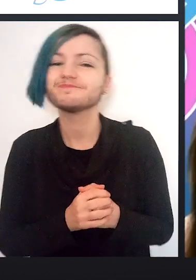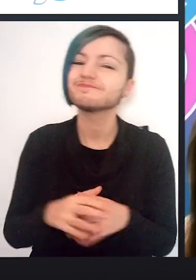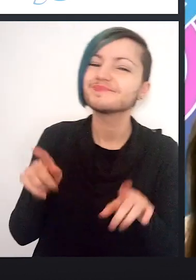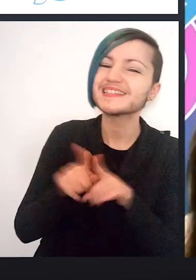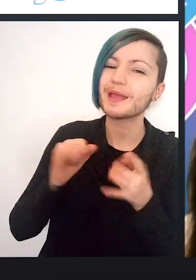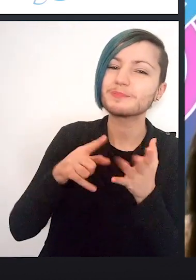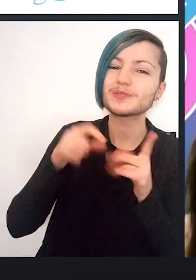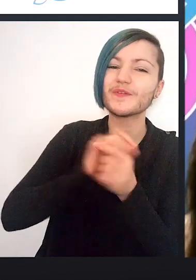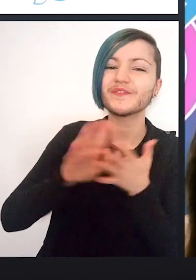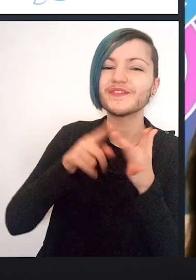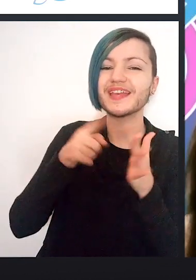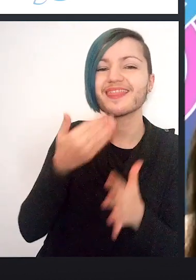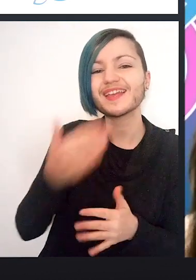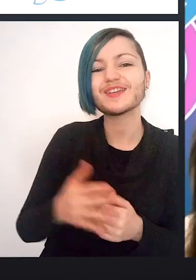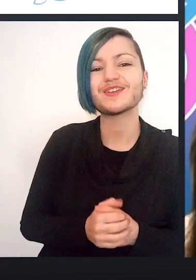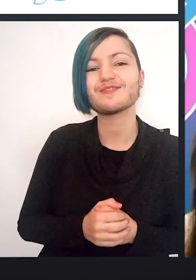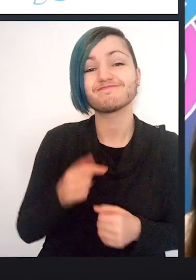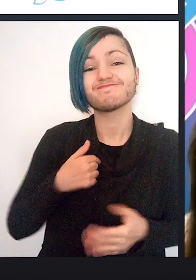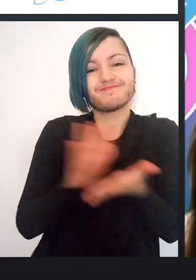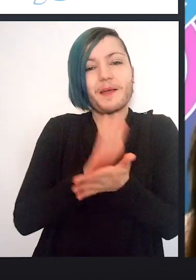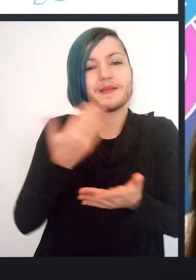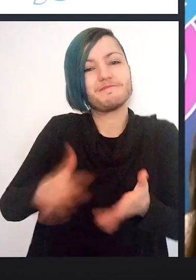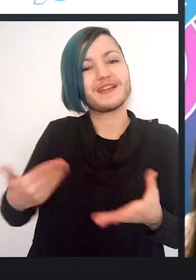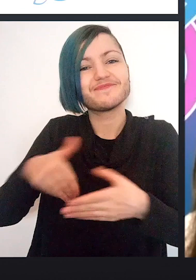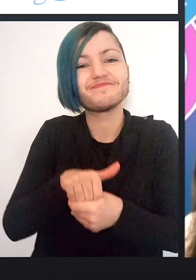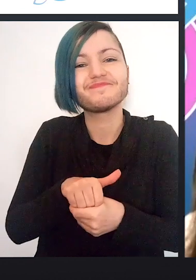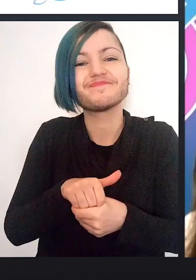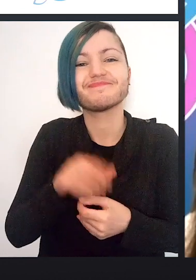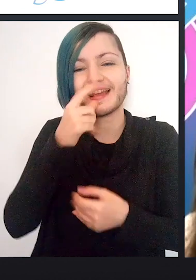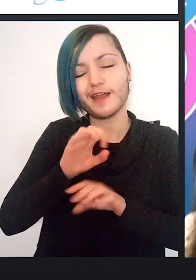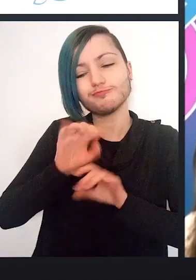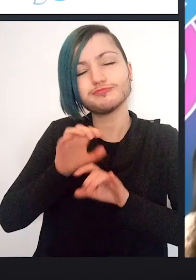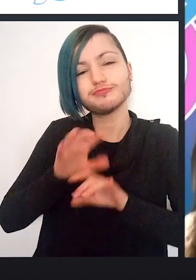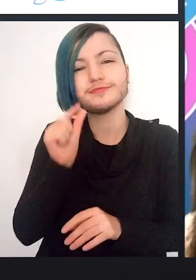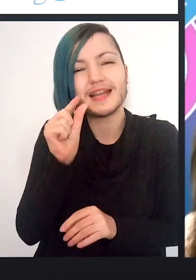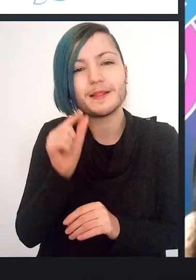And you Sophie, thank you. I'm glad to have been able to impart a little to your